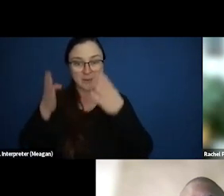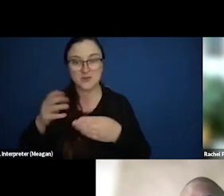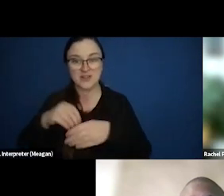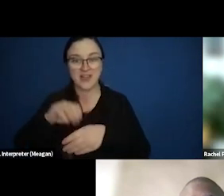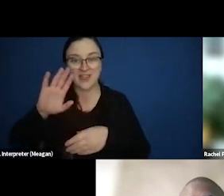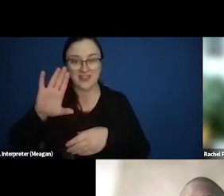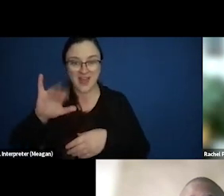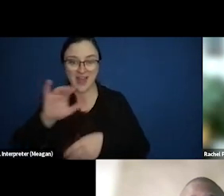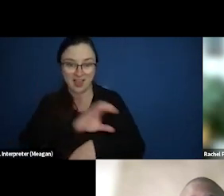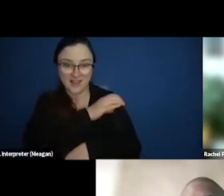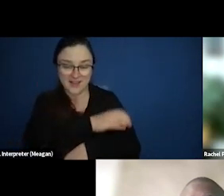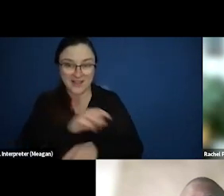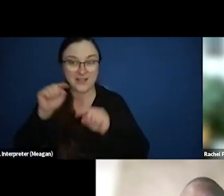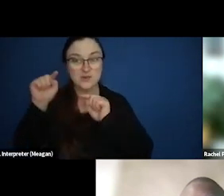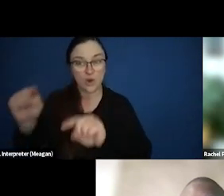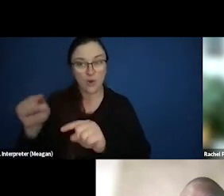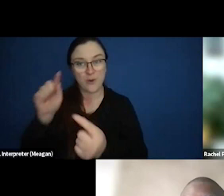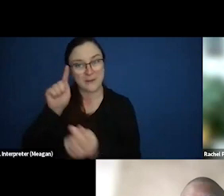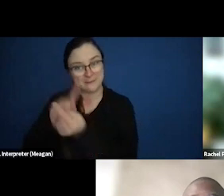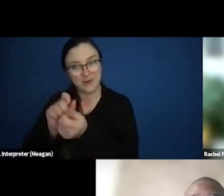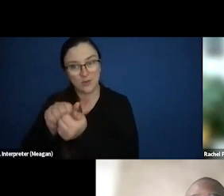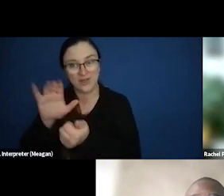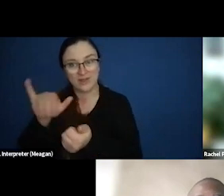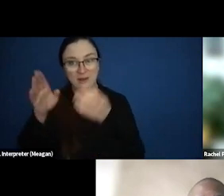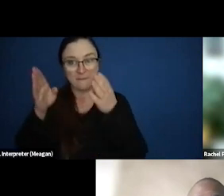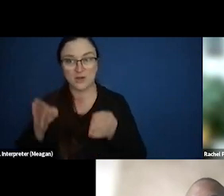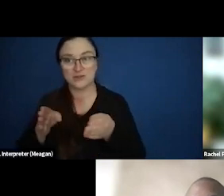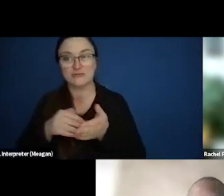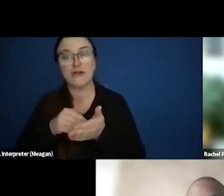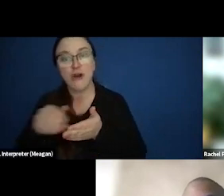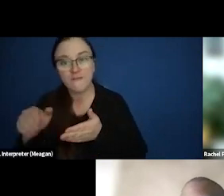is go there and meet with them. Often, community health clinics,